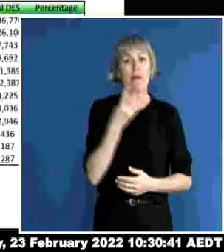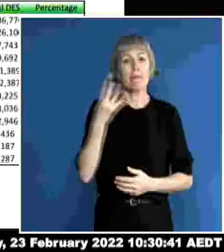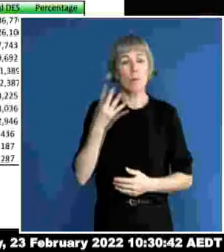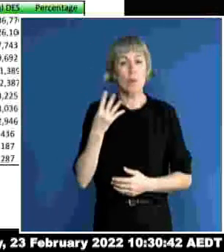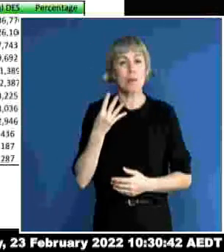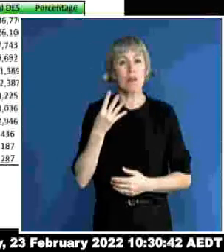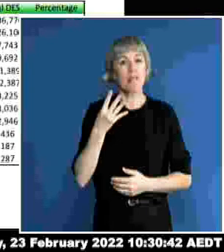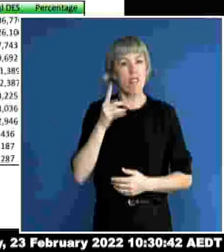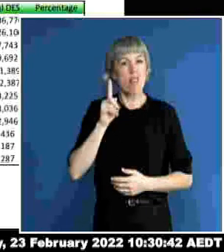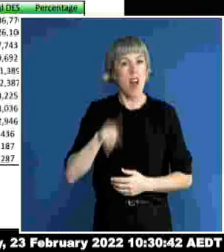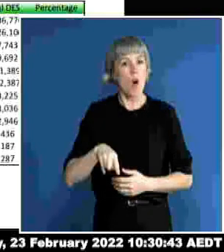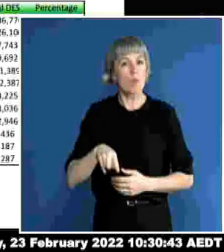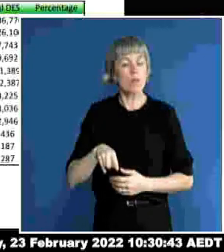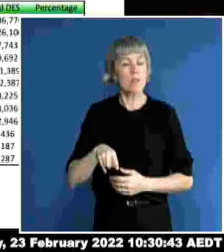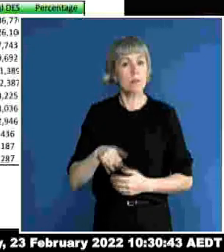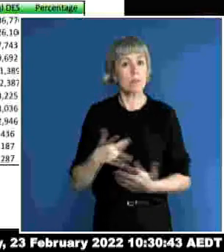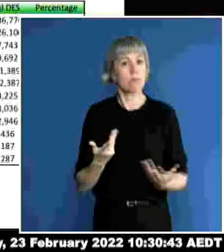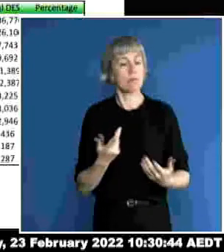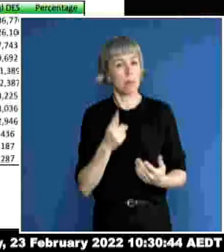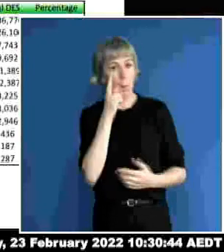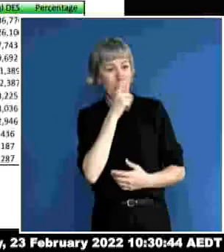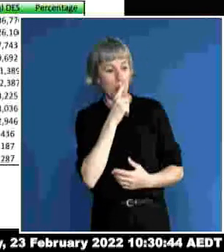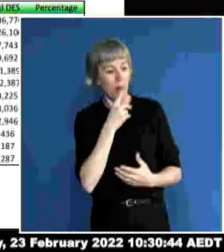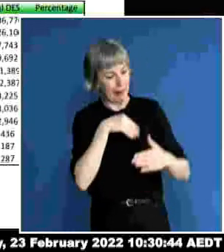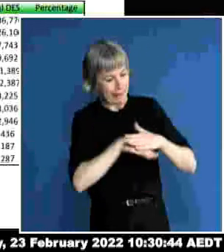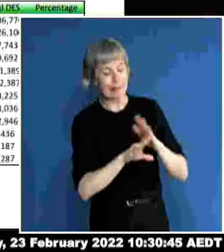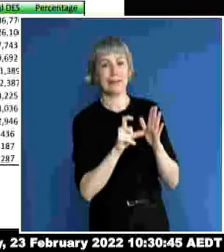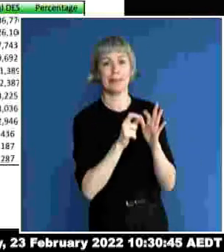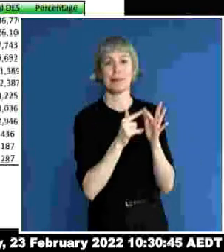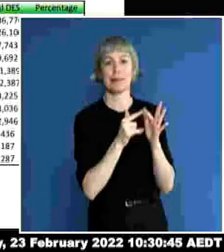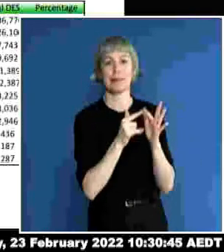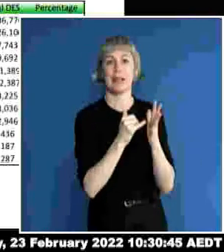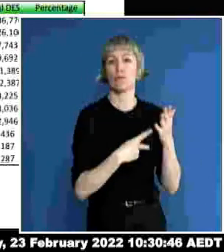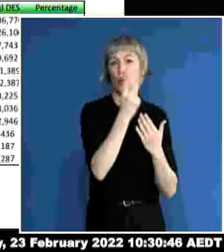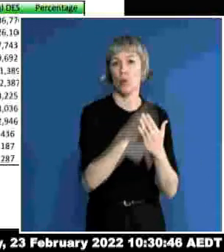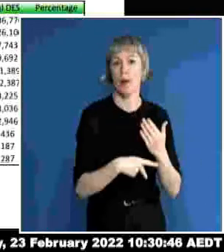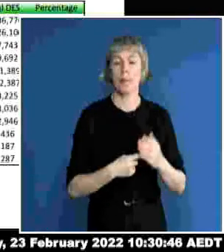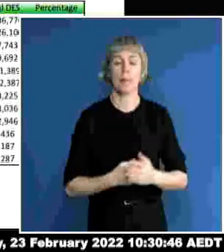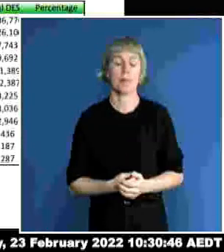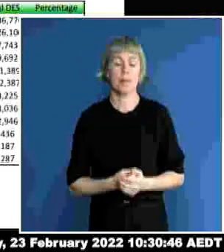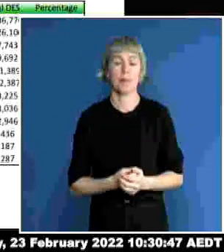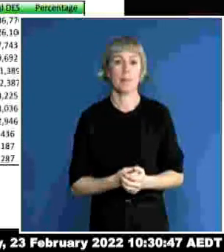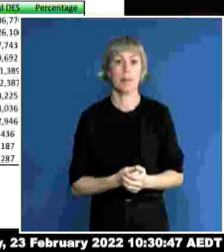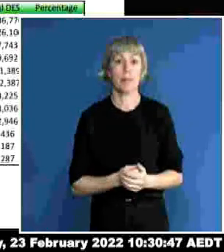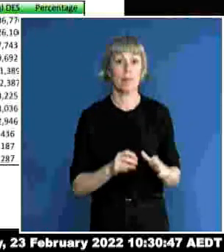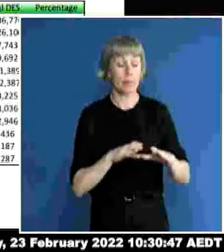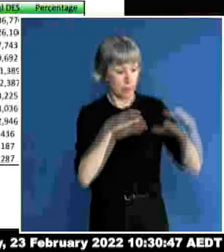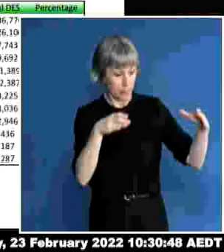Now, within this cohort, some people have been referred to a DES provider, some people